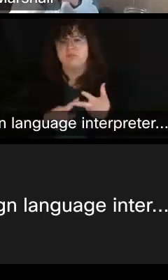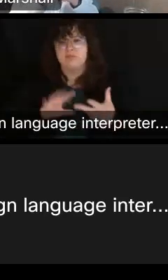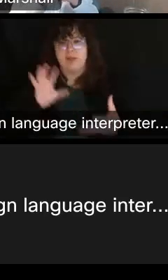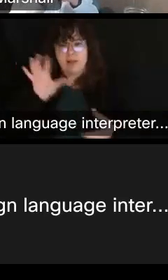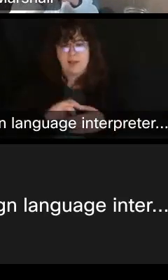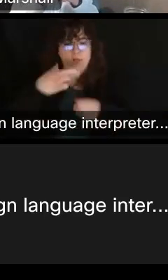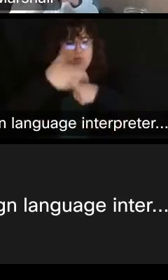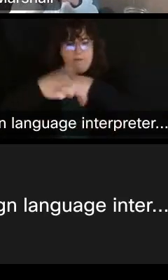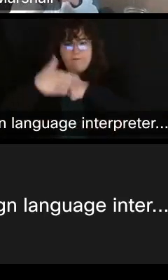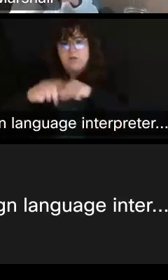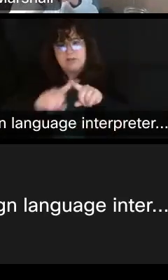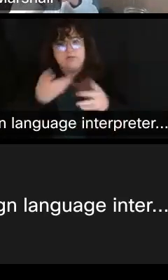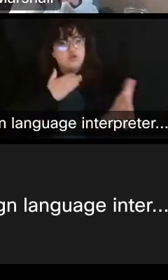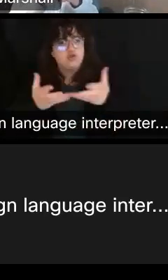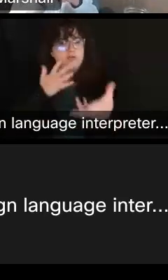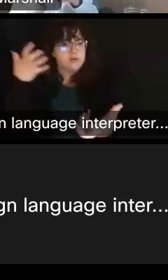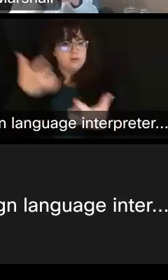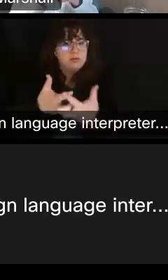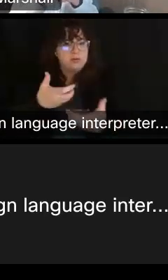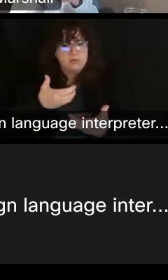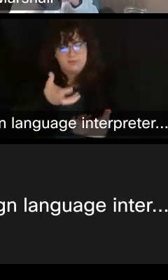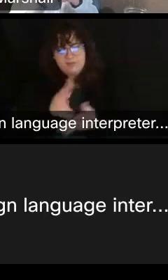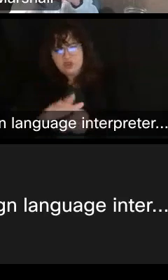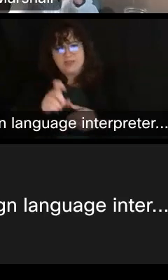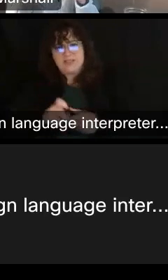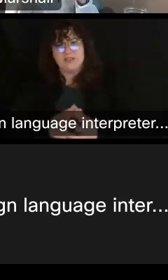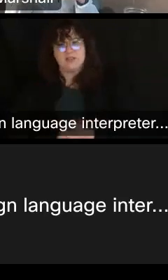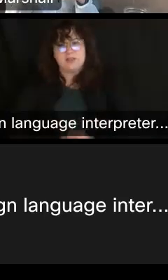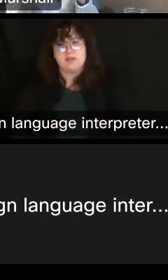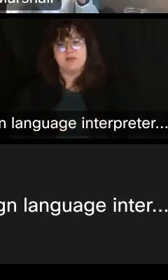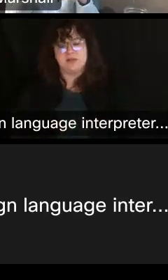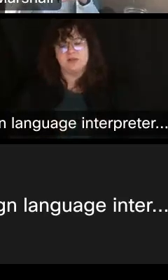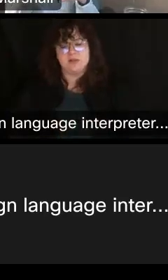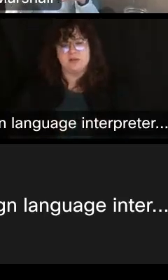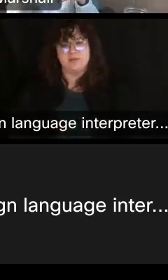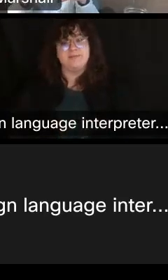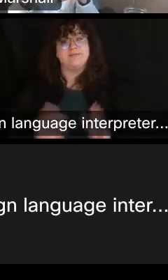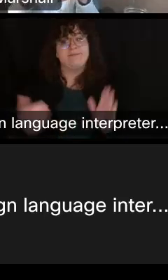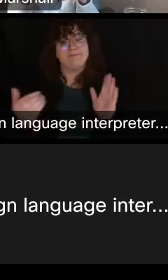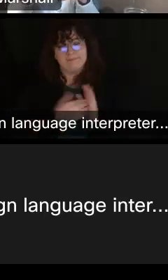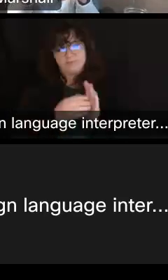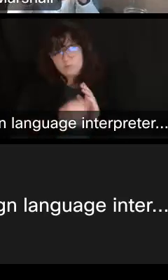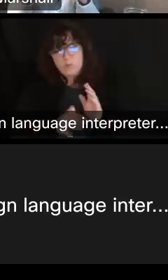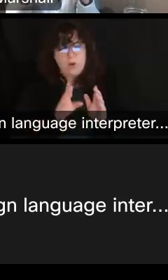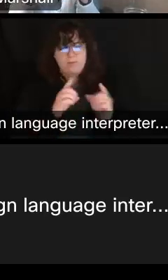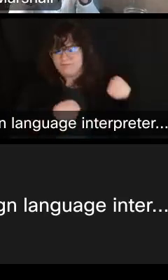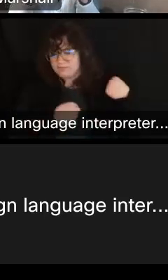meet that child's needs. Again, you'll have talked with the family this whole way along.